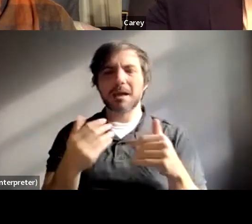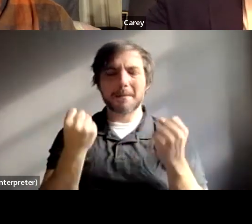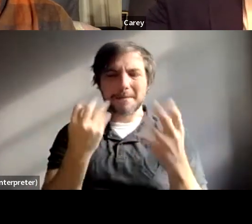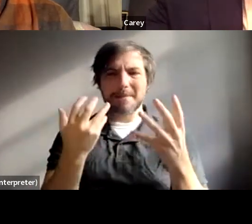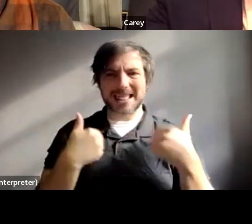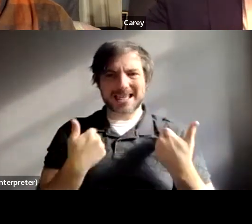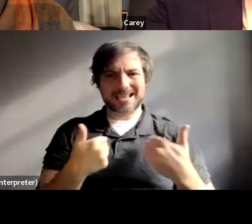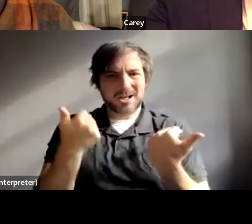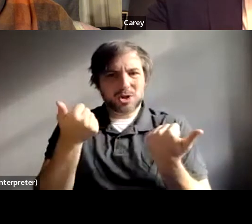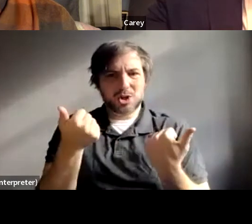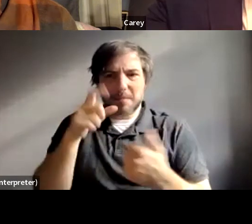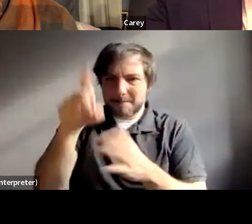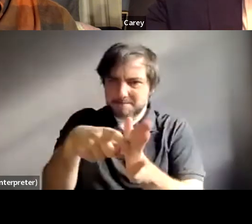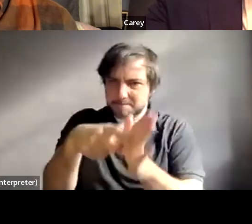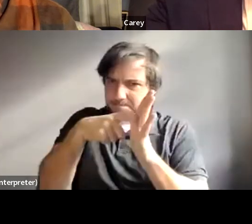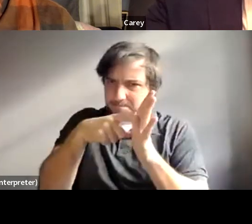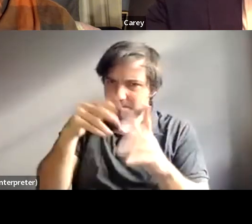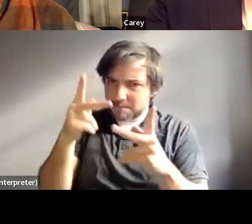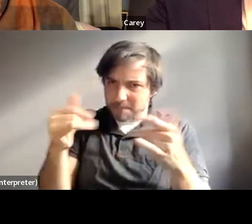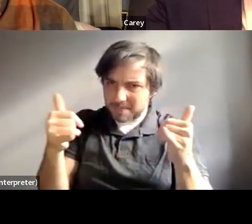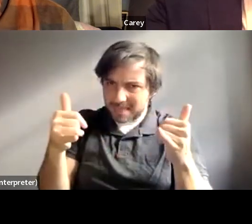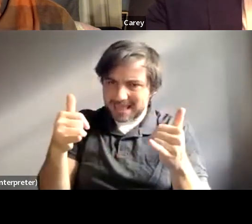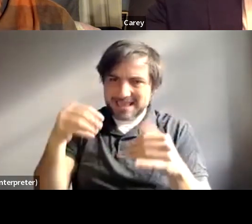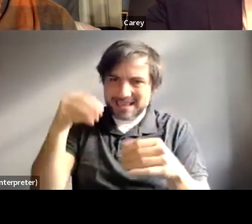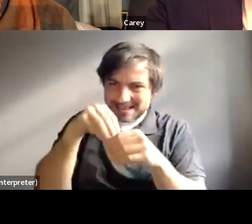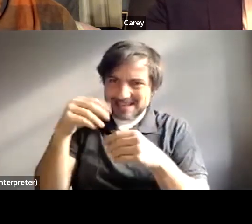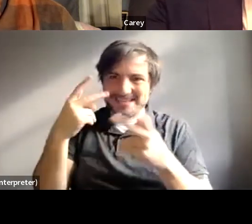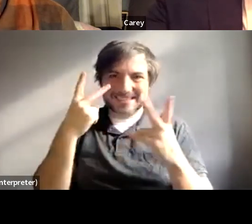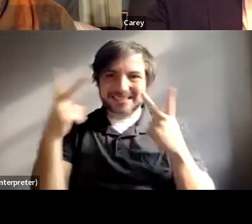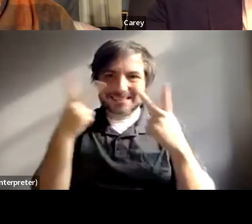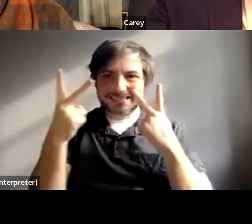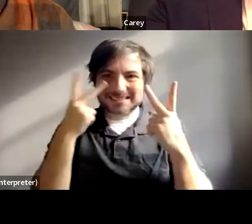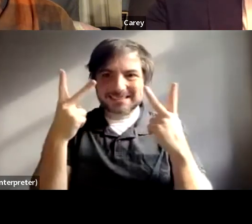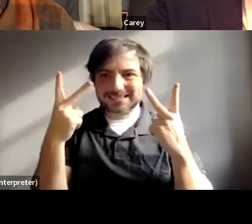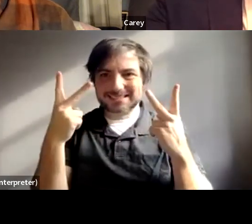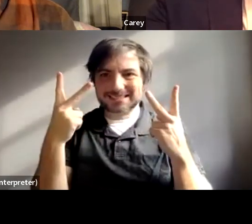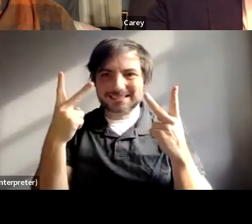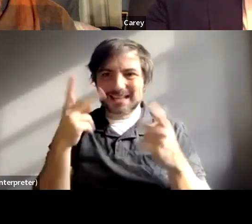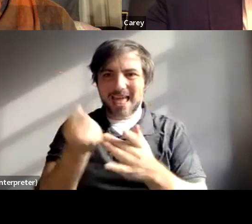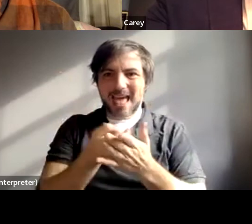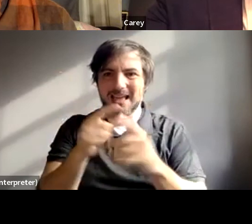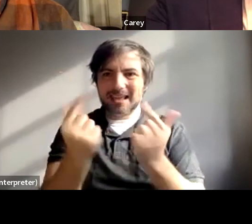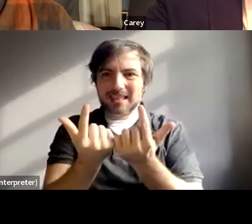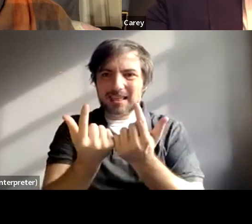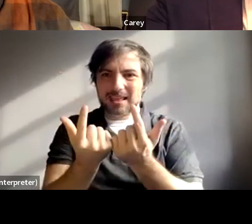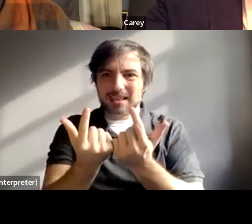to play in sighted hockey leagues if they want to progress. We have